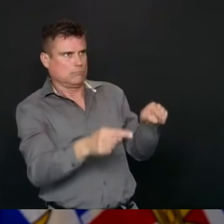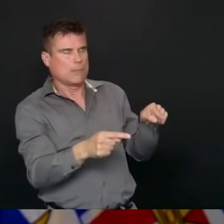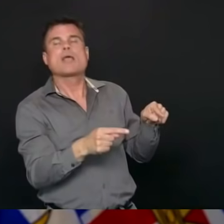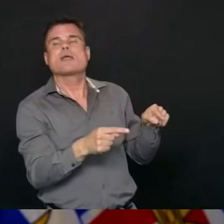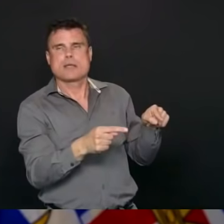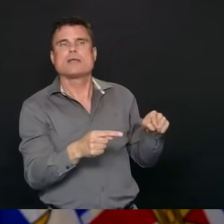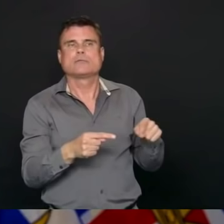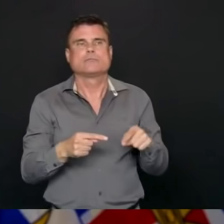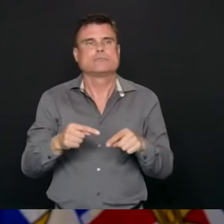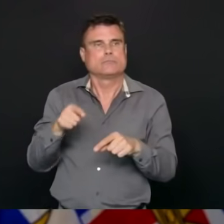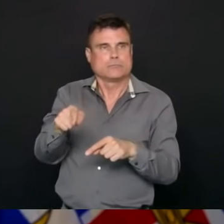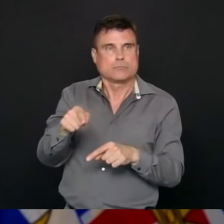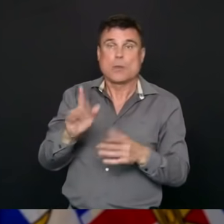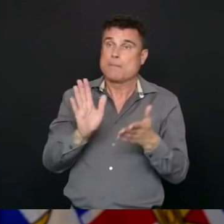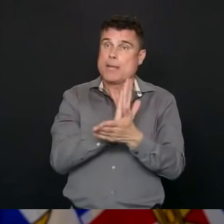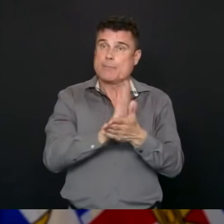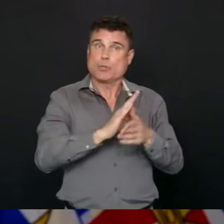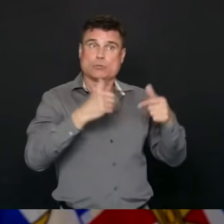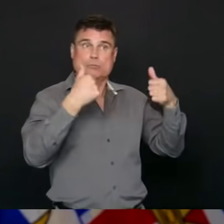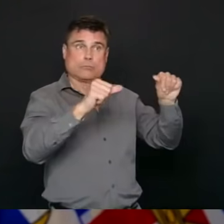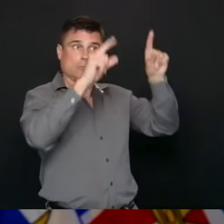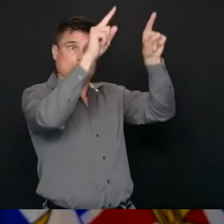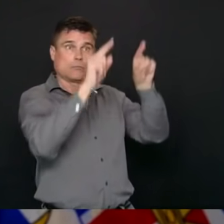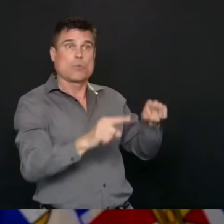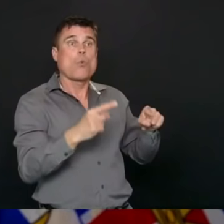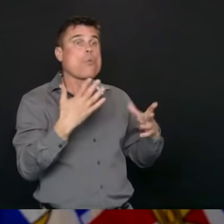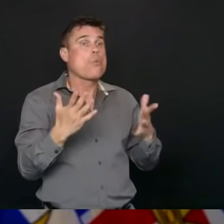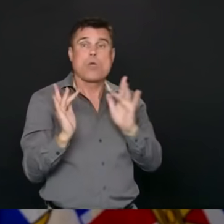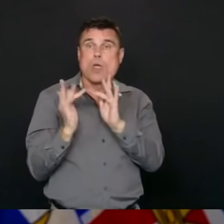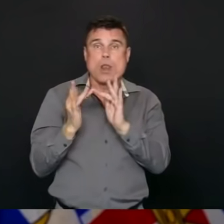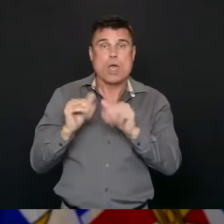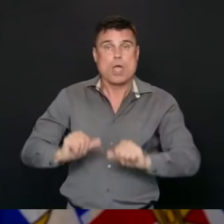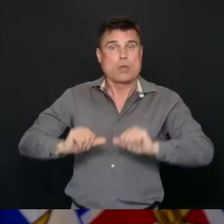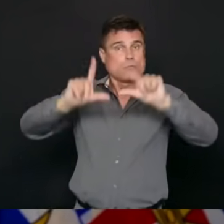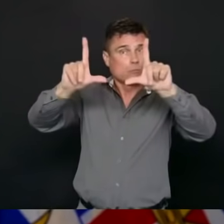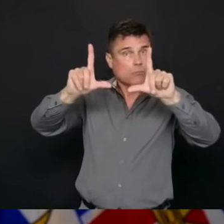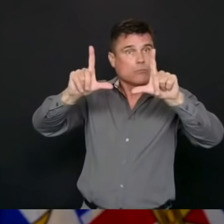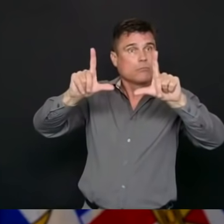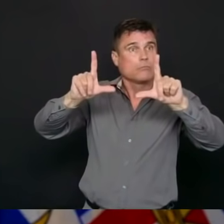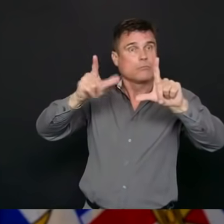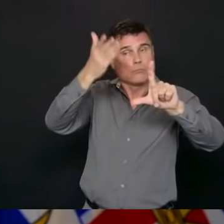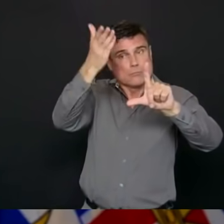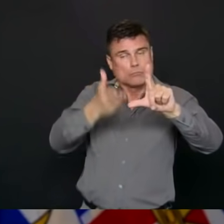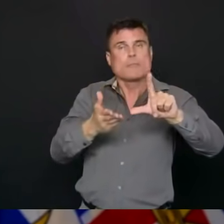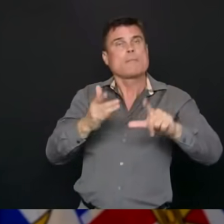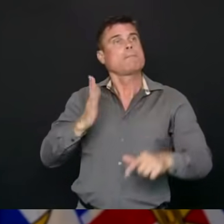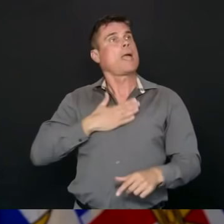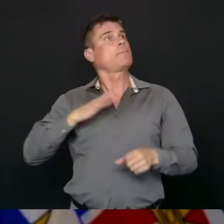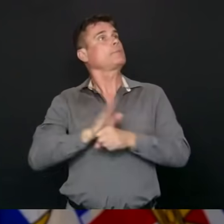It's part of our social contract, businesses will say here is what we are doing,